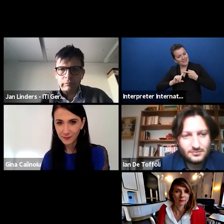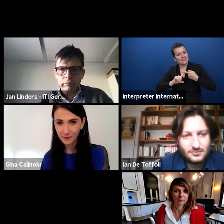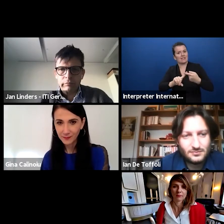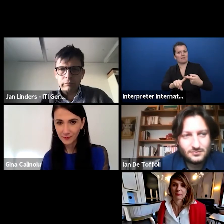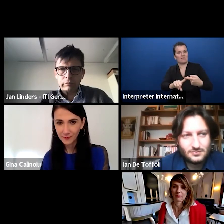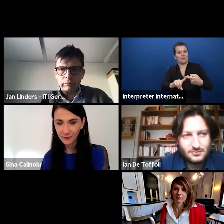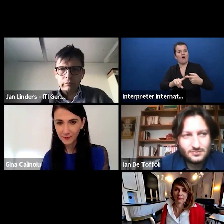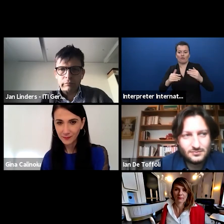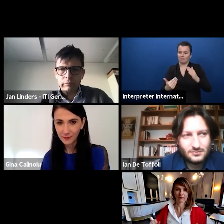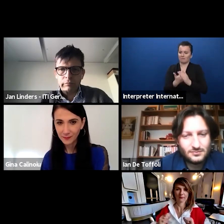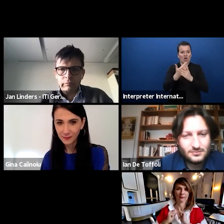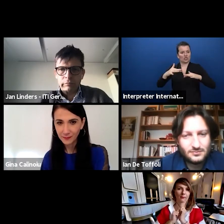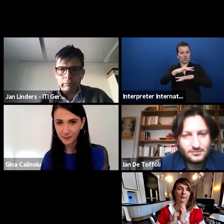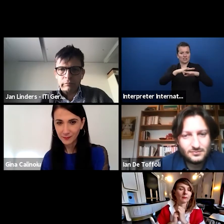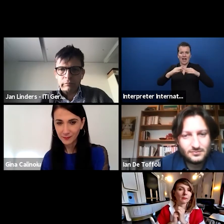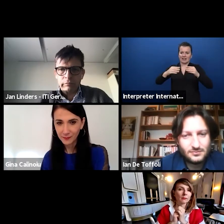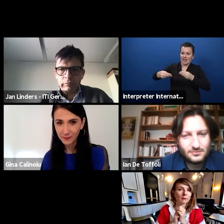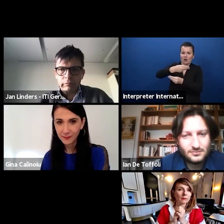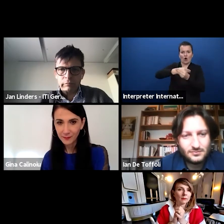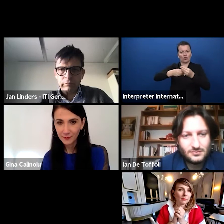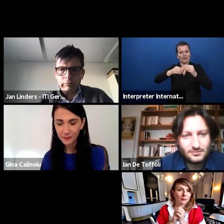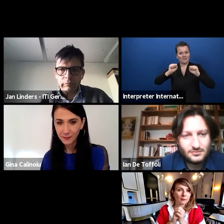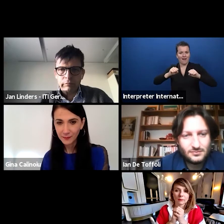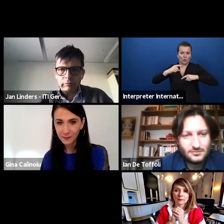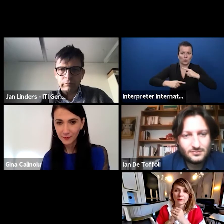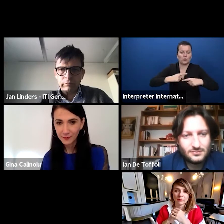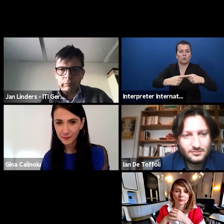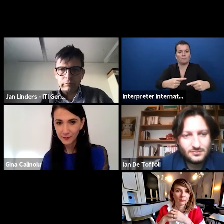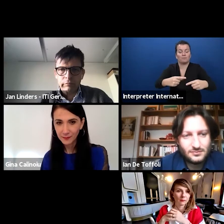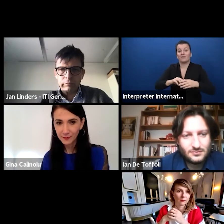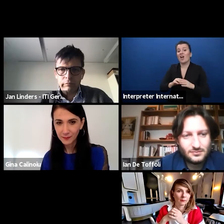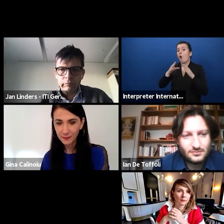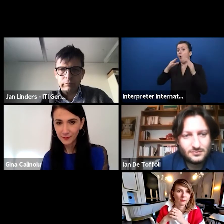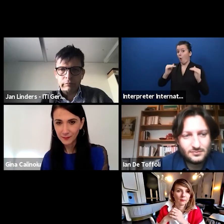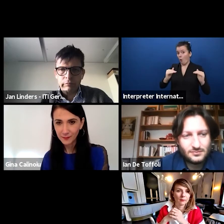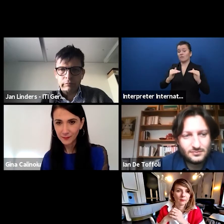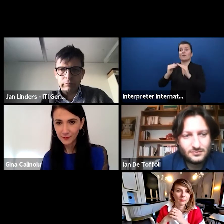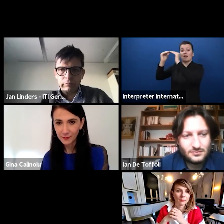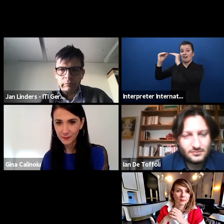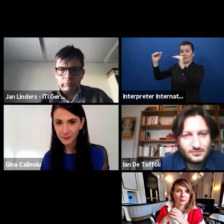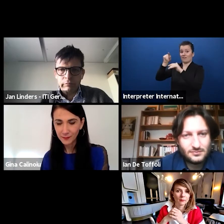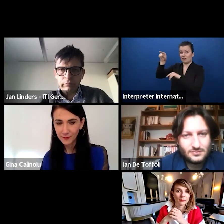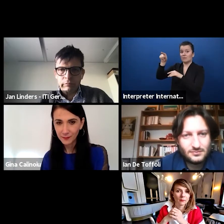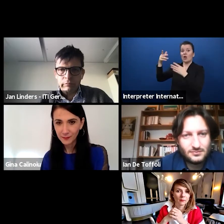economies. B: The sustainable transition of the sector itself through funding, financial